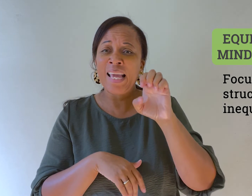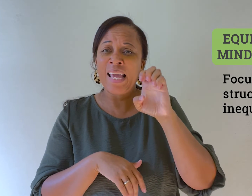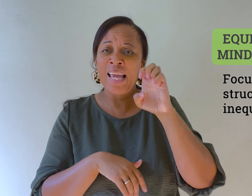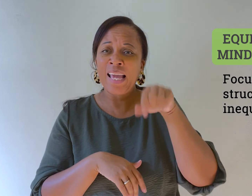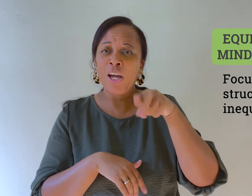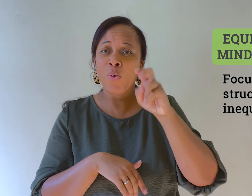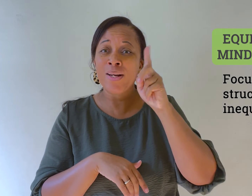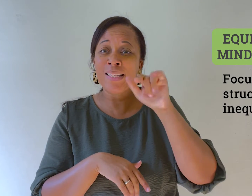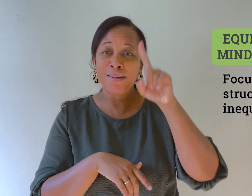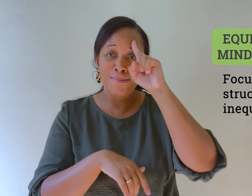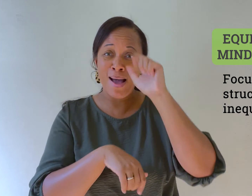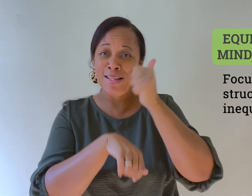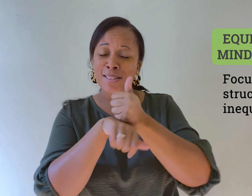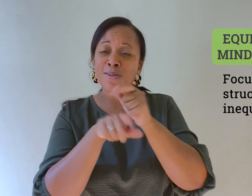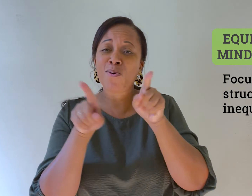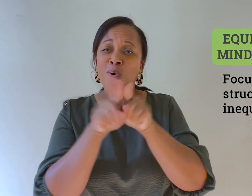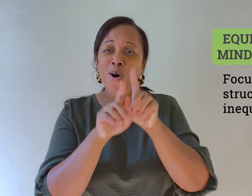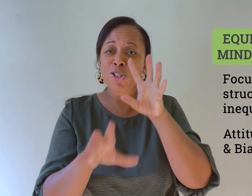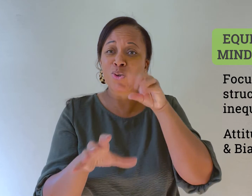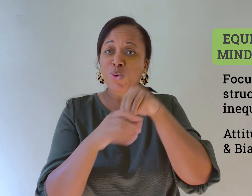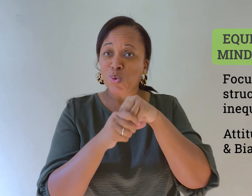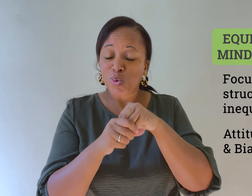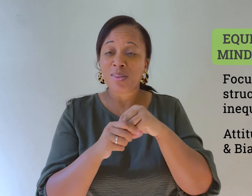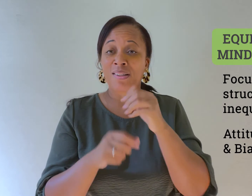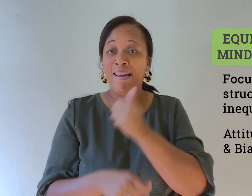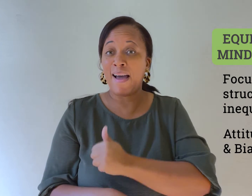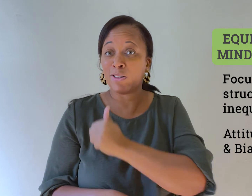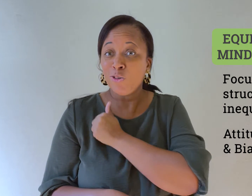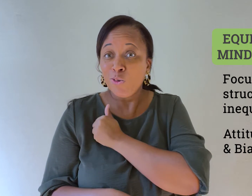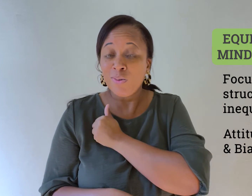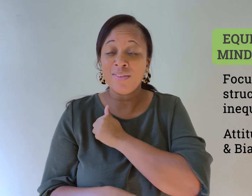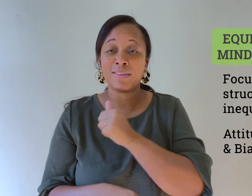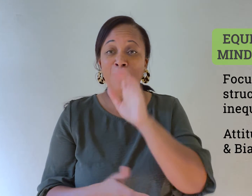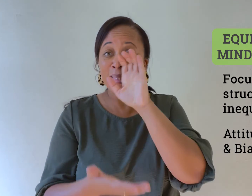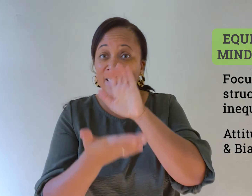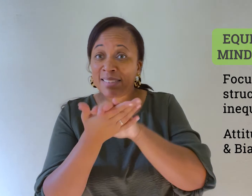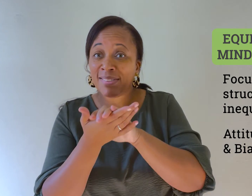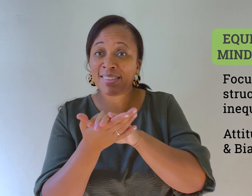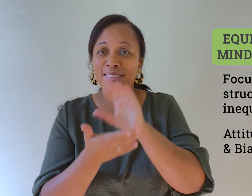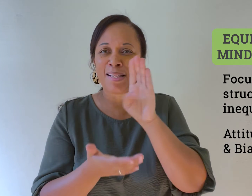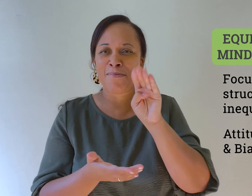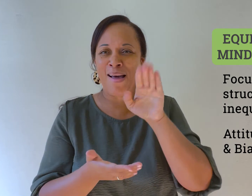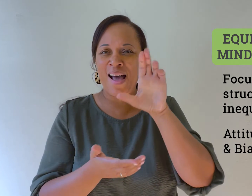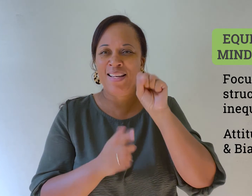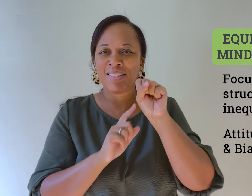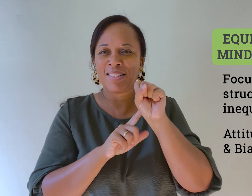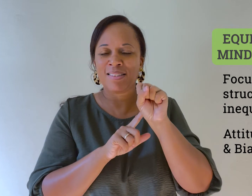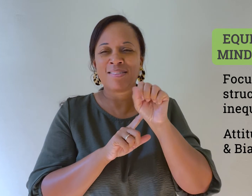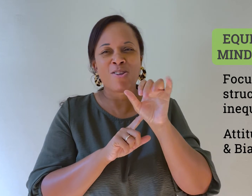Equity mindset also includes attitudes, beliefs, and biases.